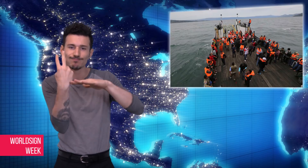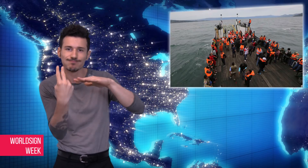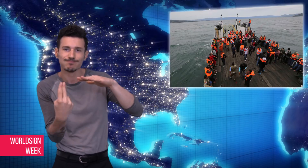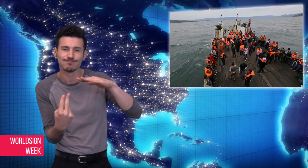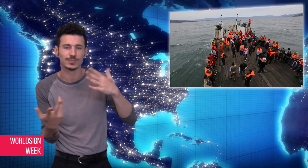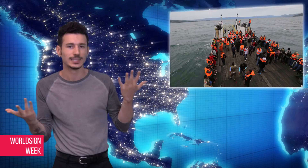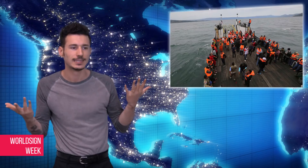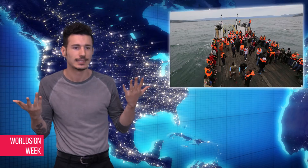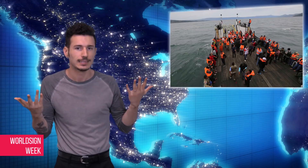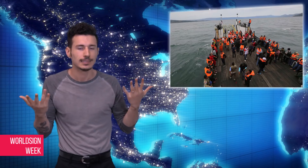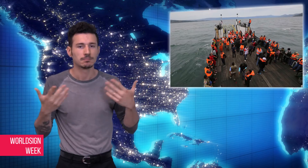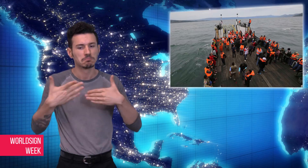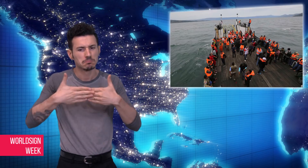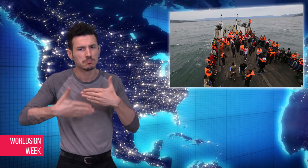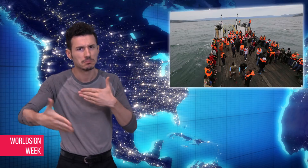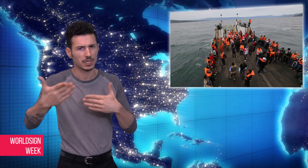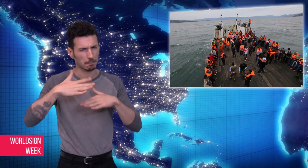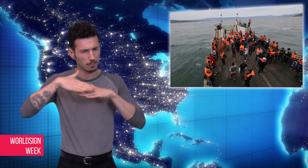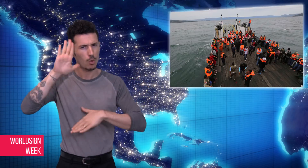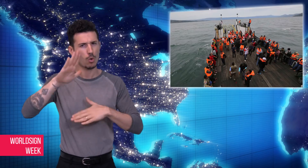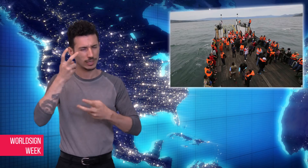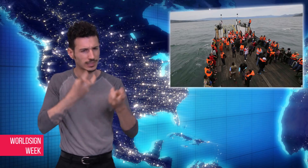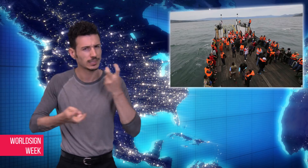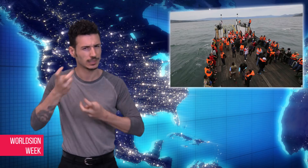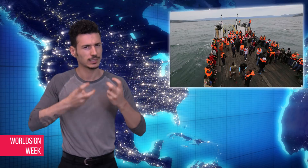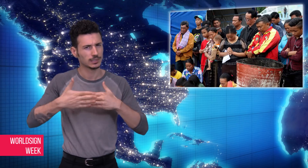officials said they are limited by